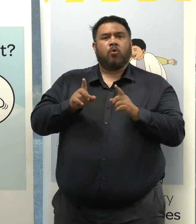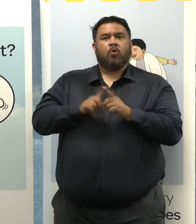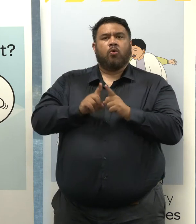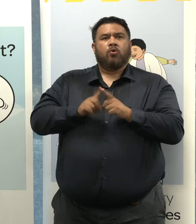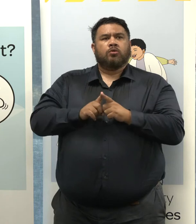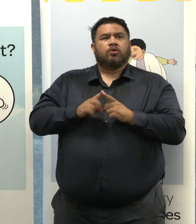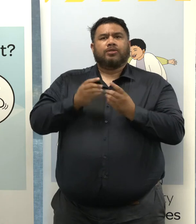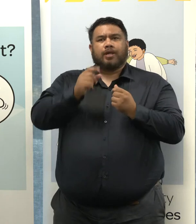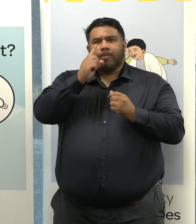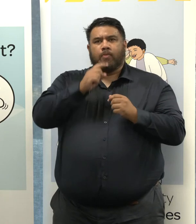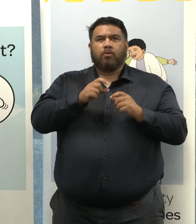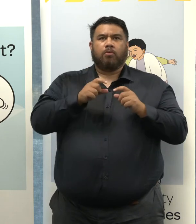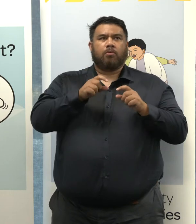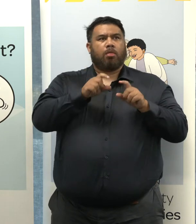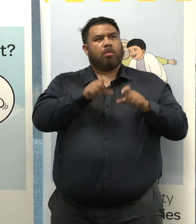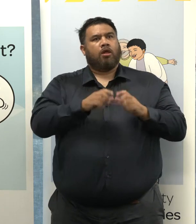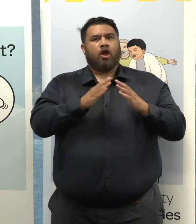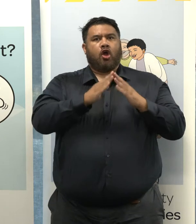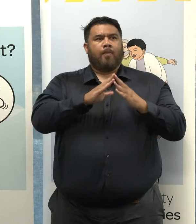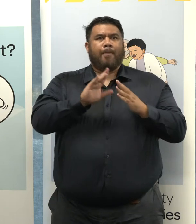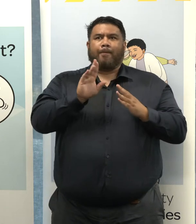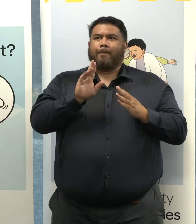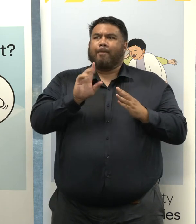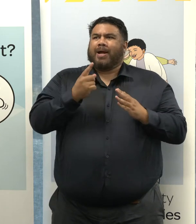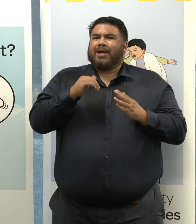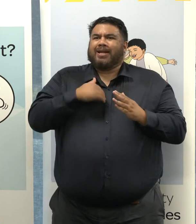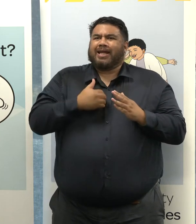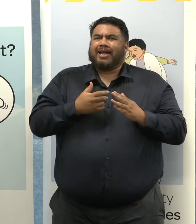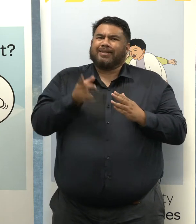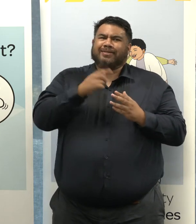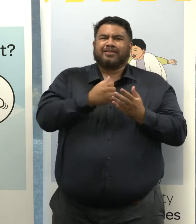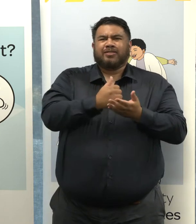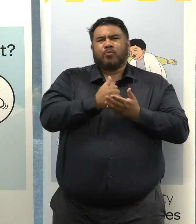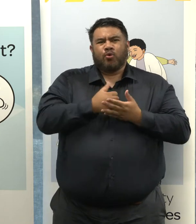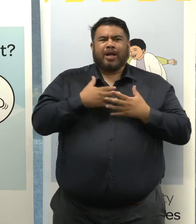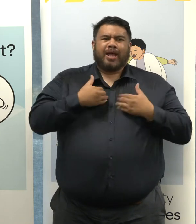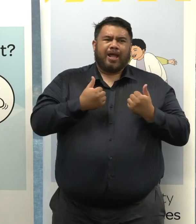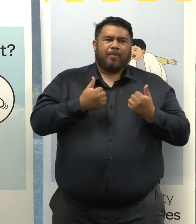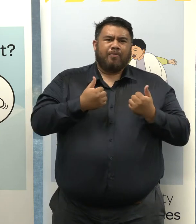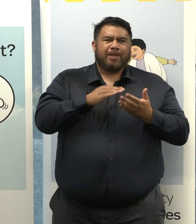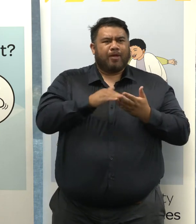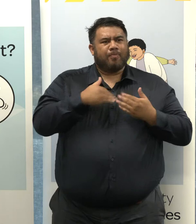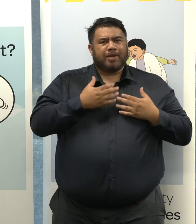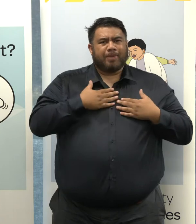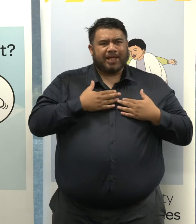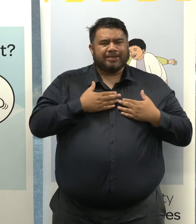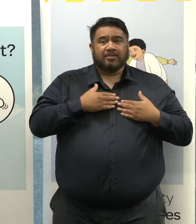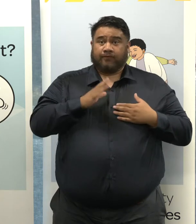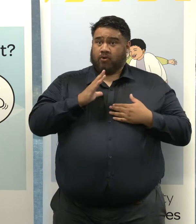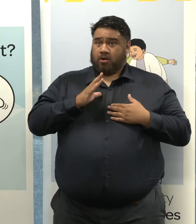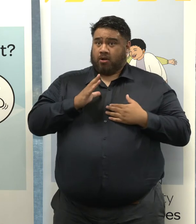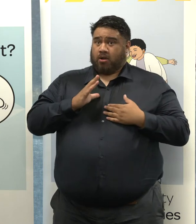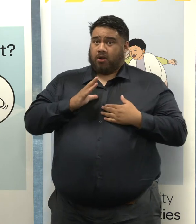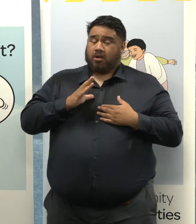There is also issues around isolation